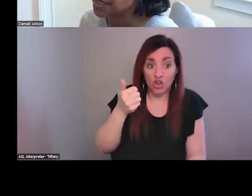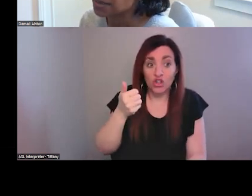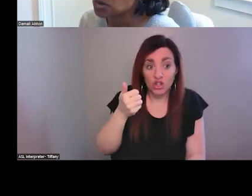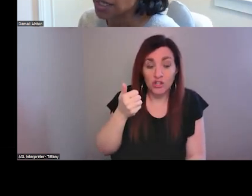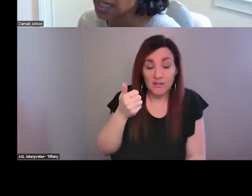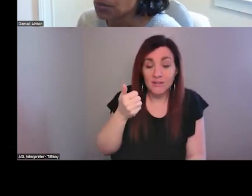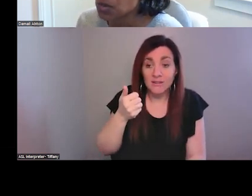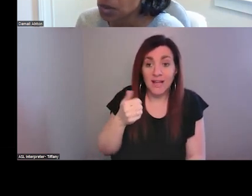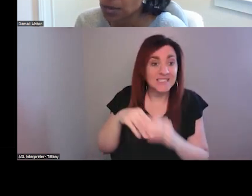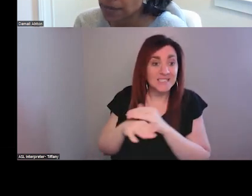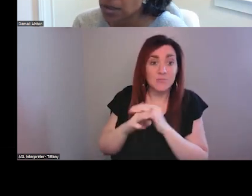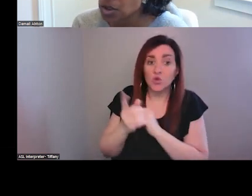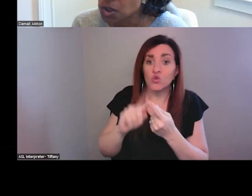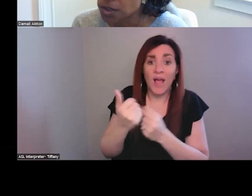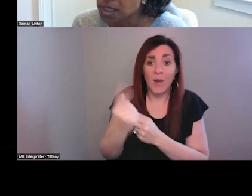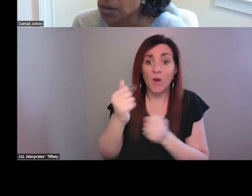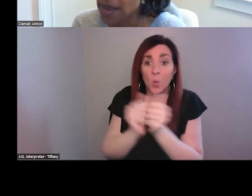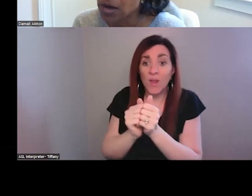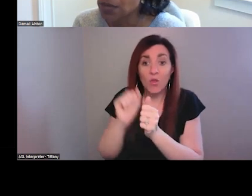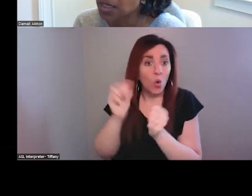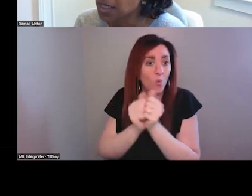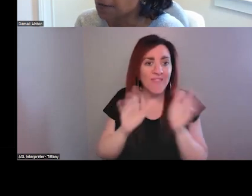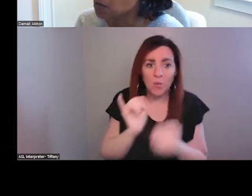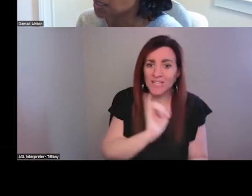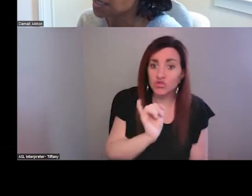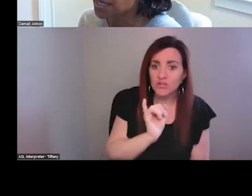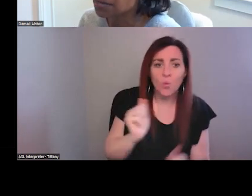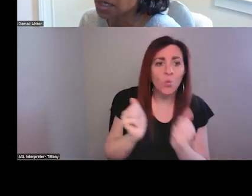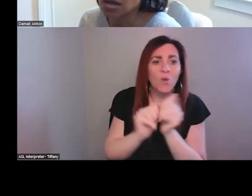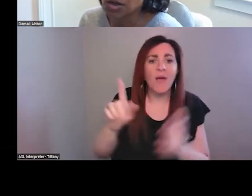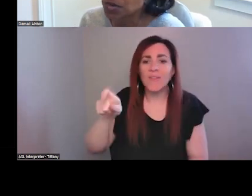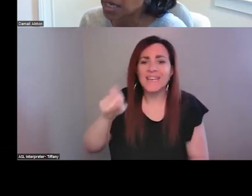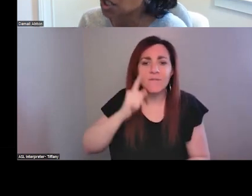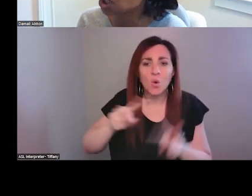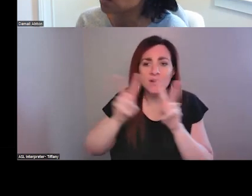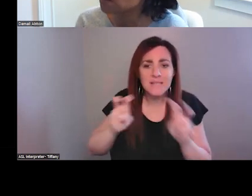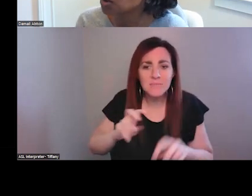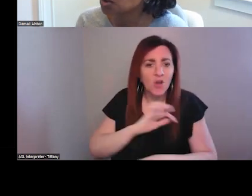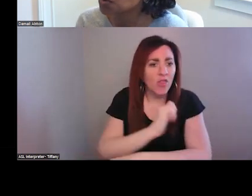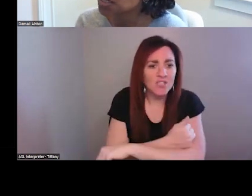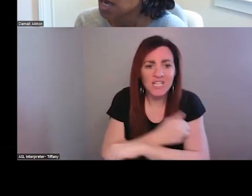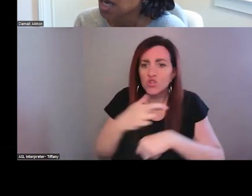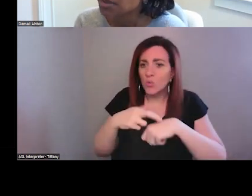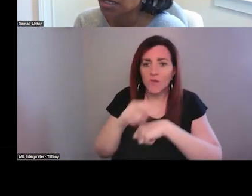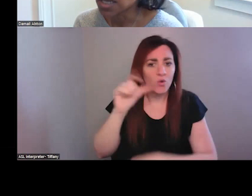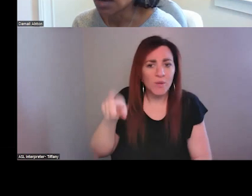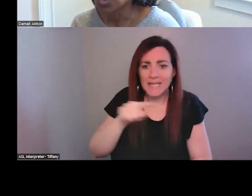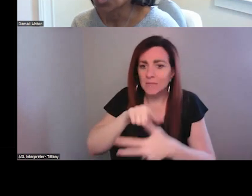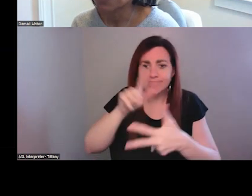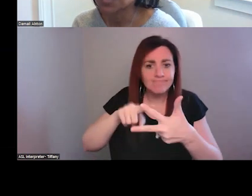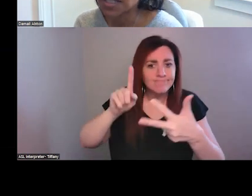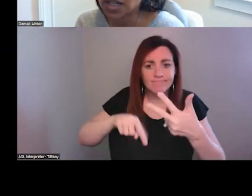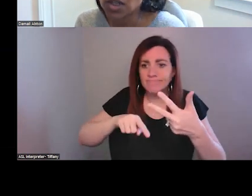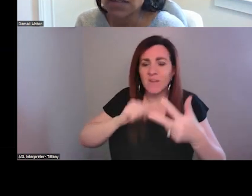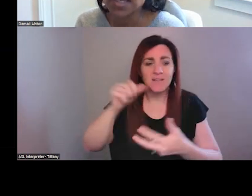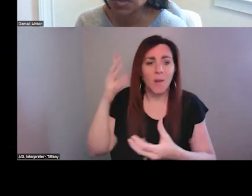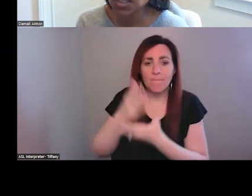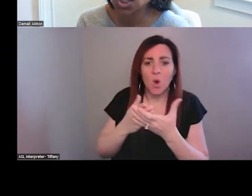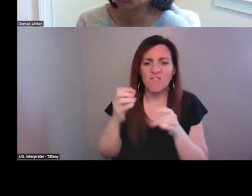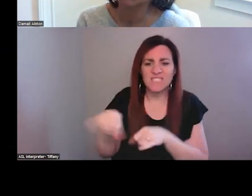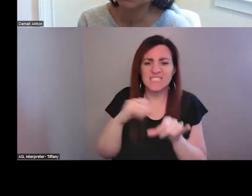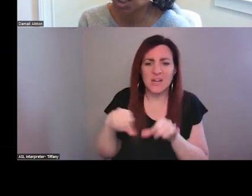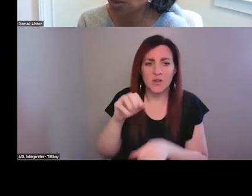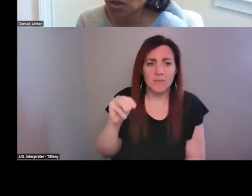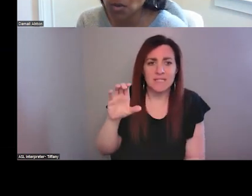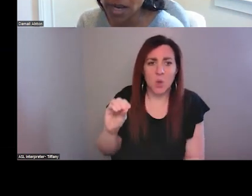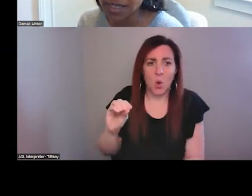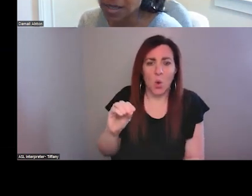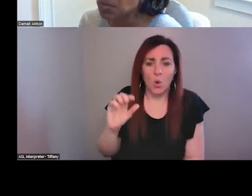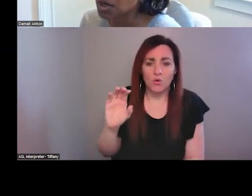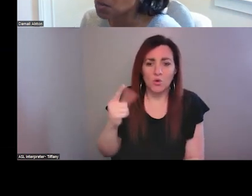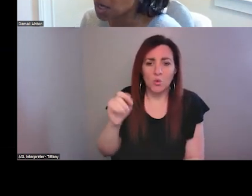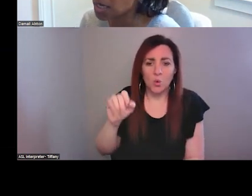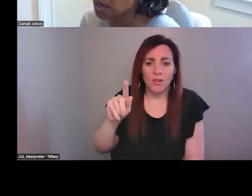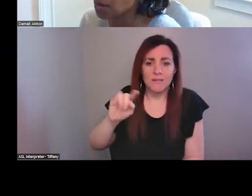ACCESSIBLE TO ANYONE WITH OR WITHOUT INSURANCE. IT IS A PEER-RUN